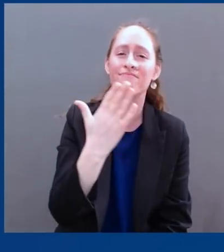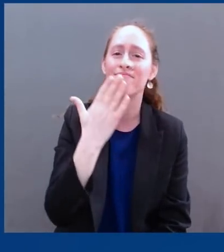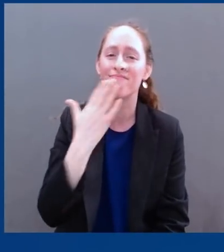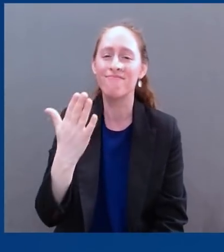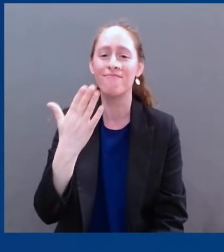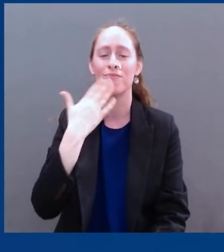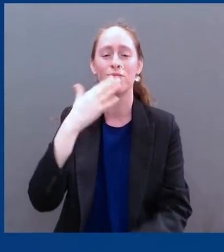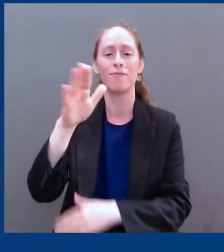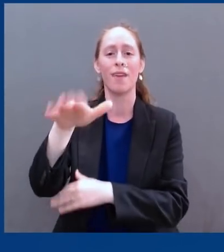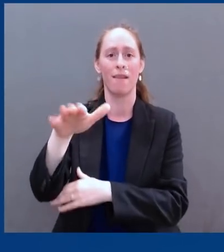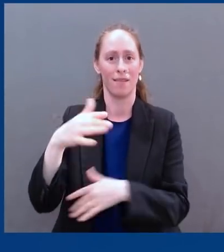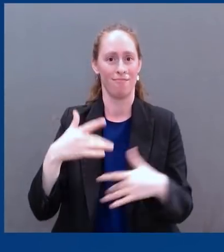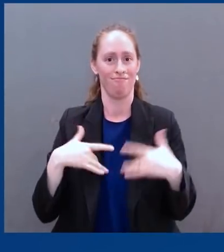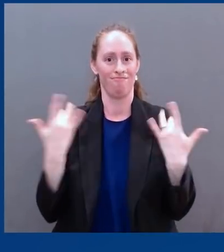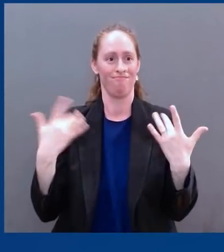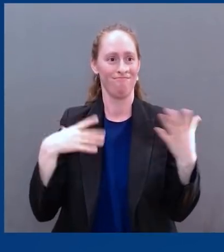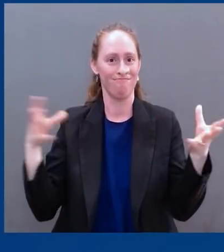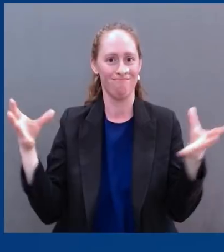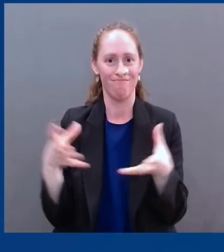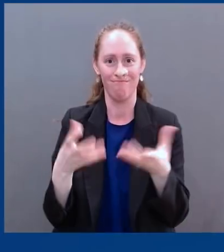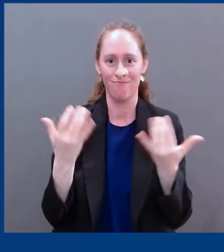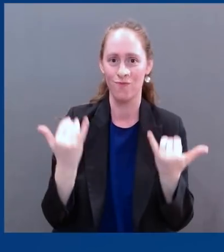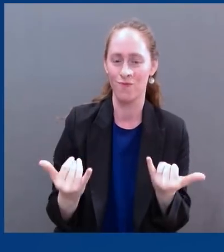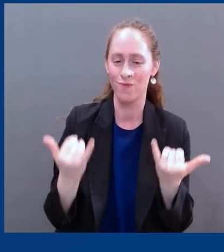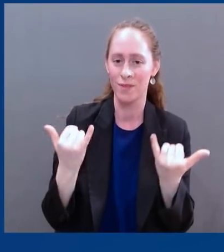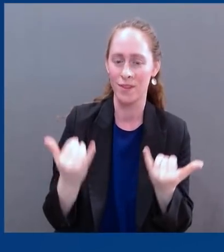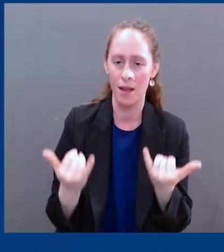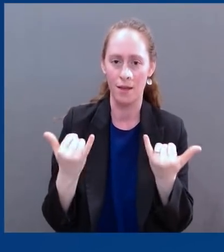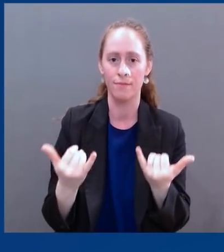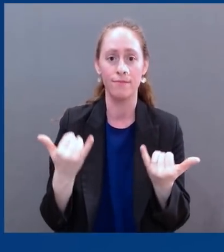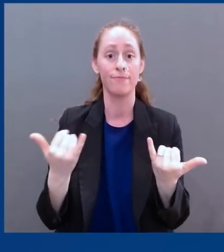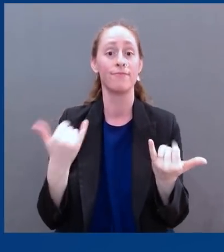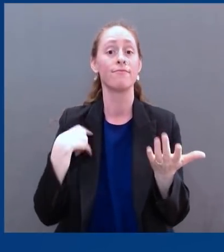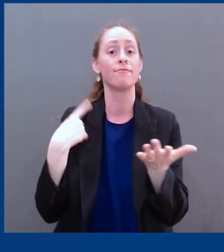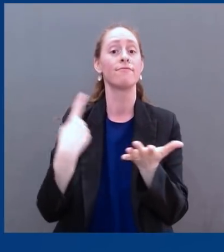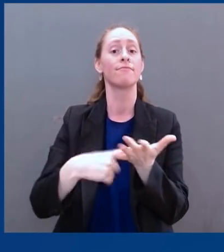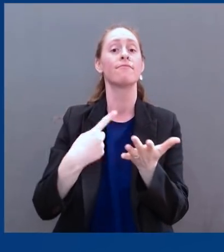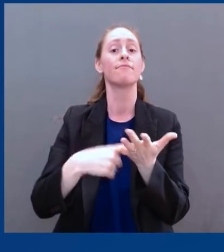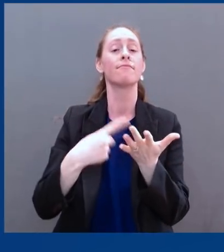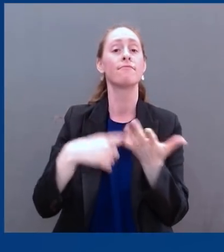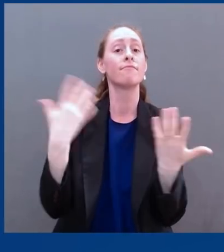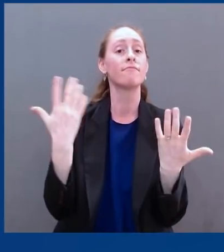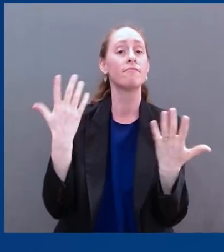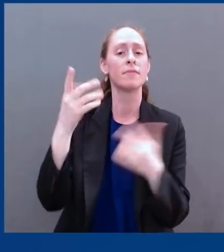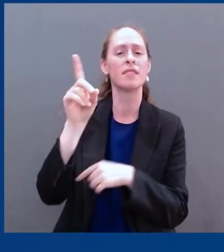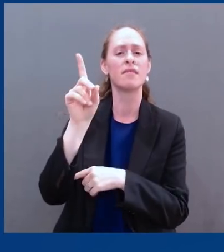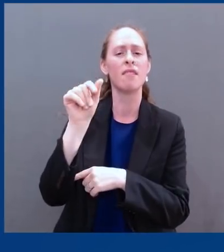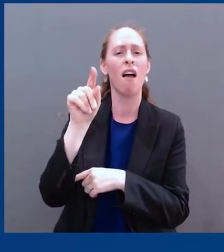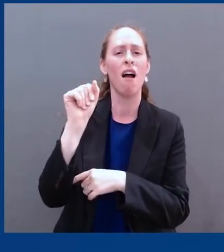Let's start by walking you through the latest data. We have seen cases decrease dramatically over the past few weeks.